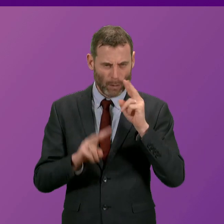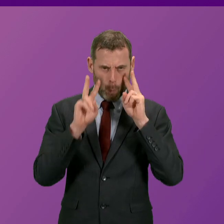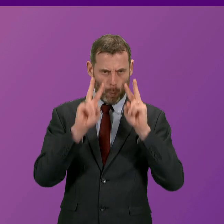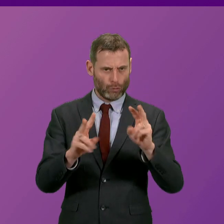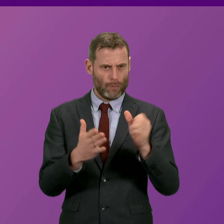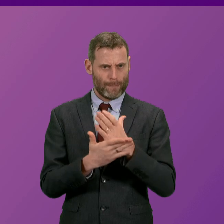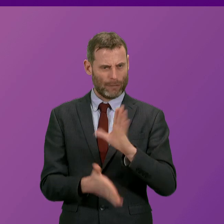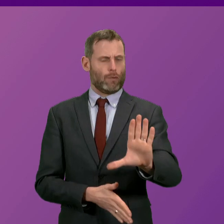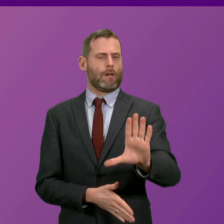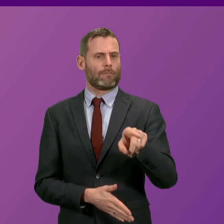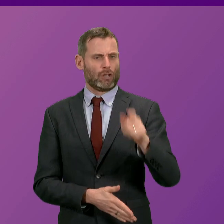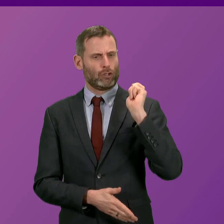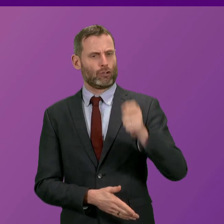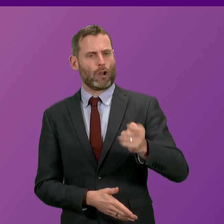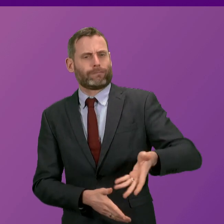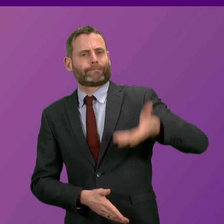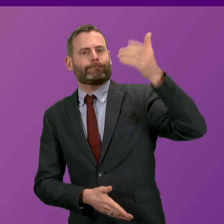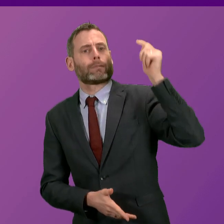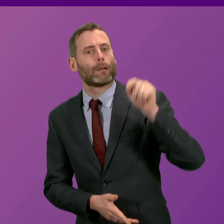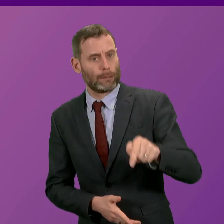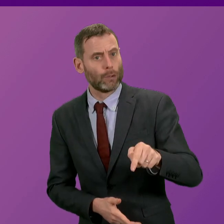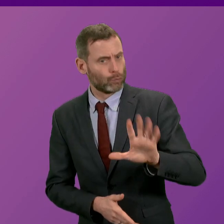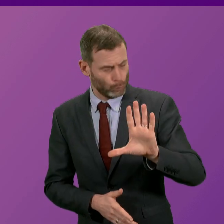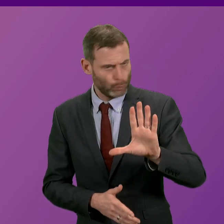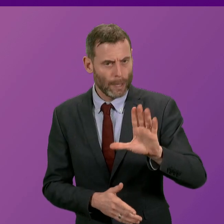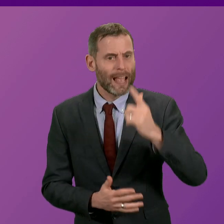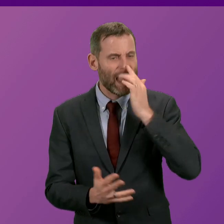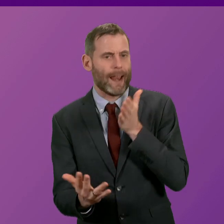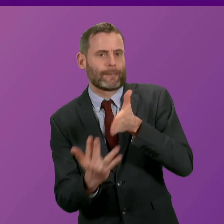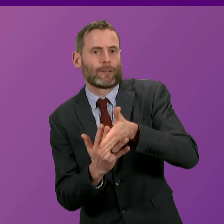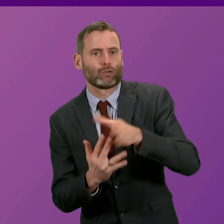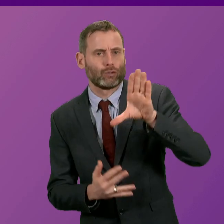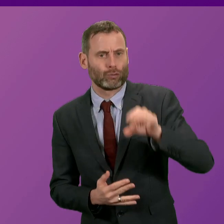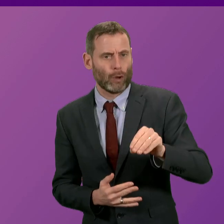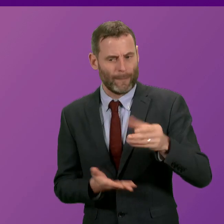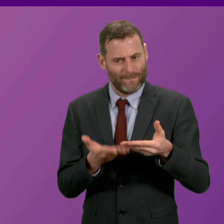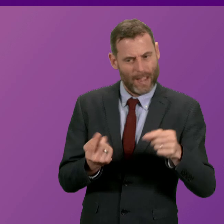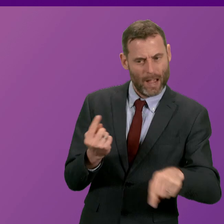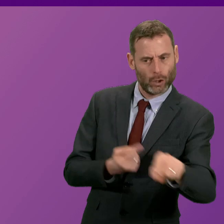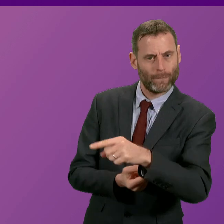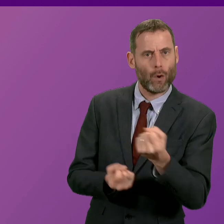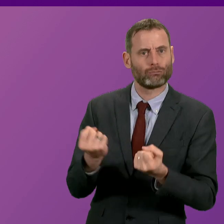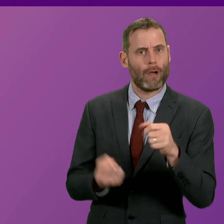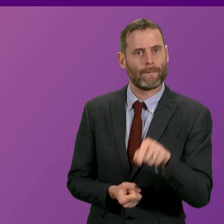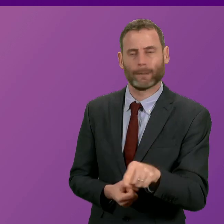where necessary to keep the prices that drivers pay at the lowest rate possible.